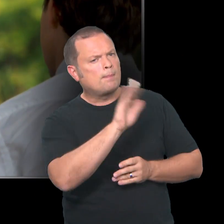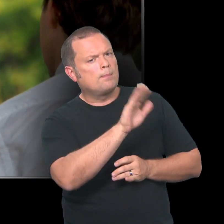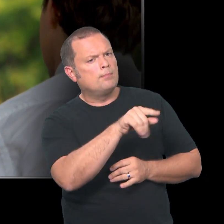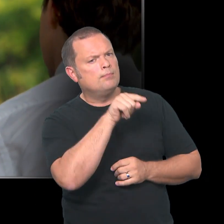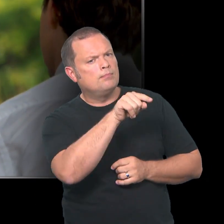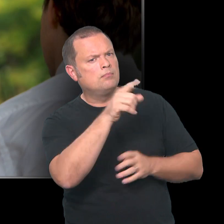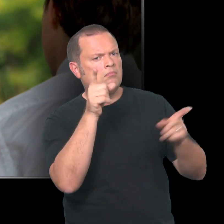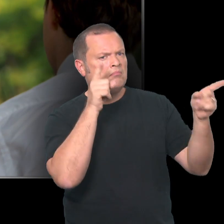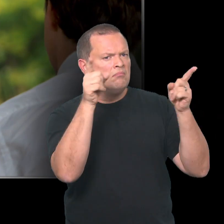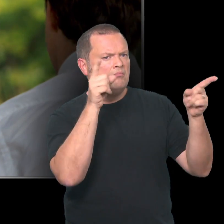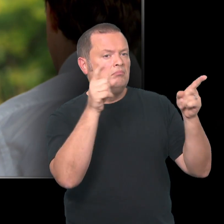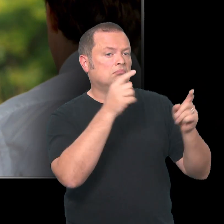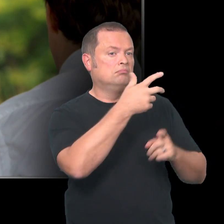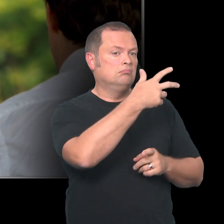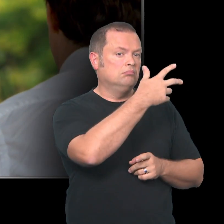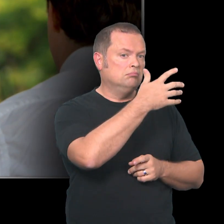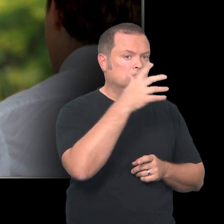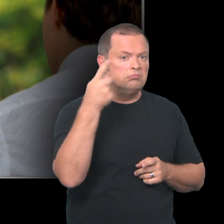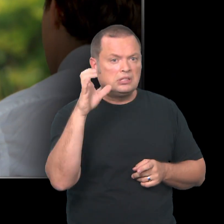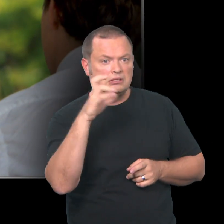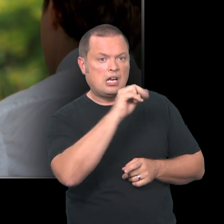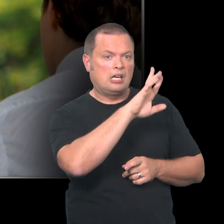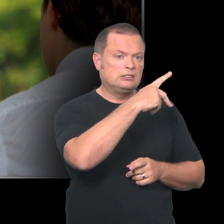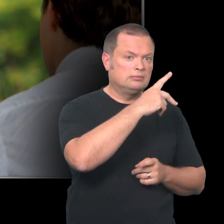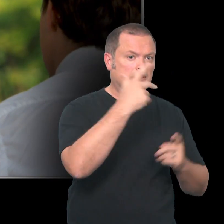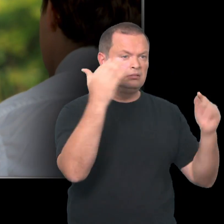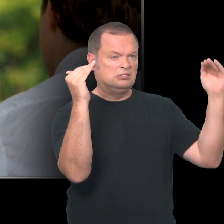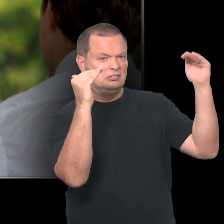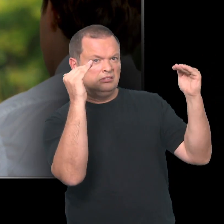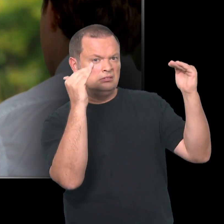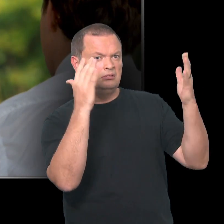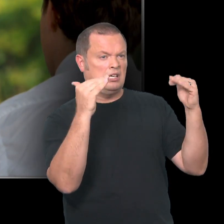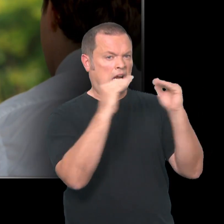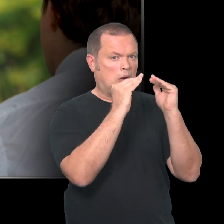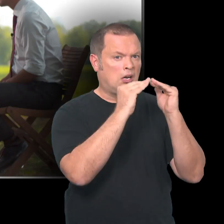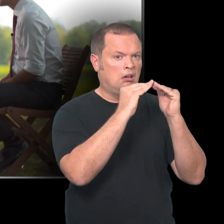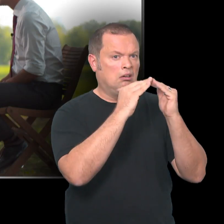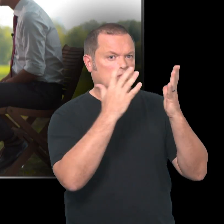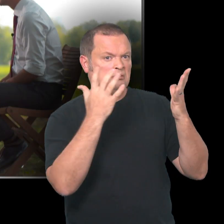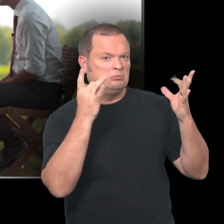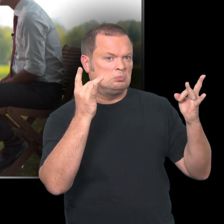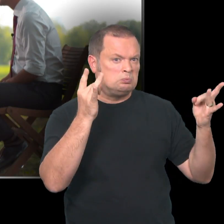But of those two parties, is there a lesser of two evils? Because you made it sound like they're equal,